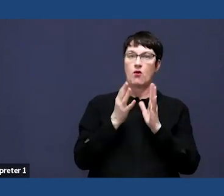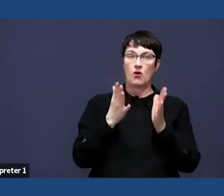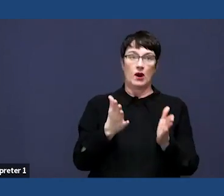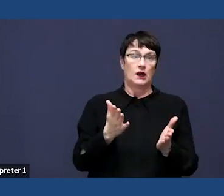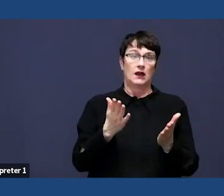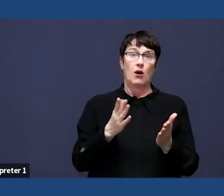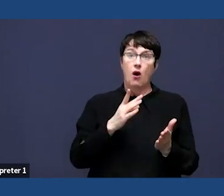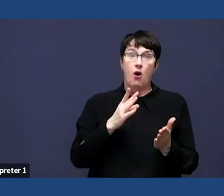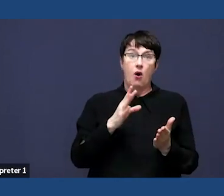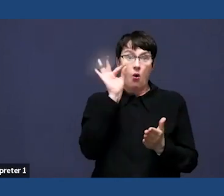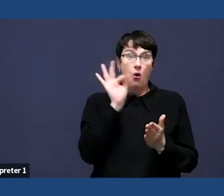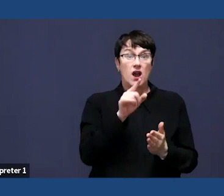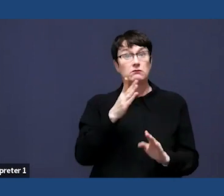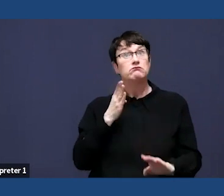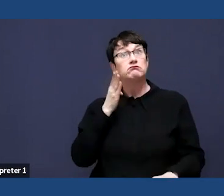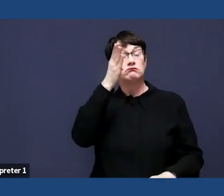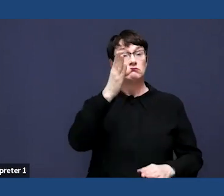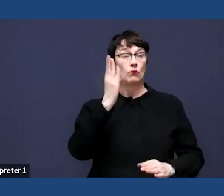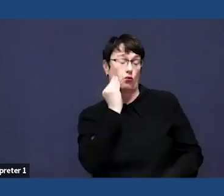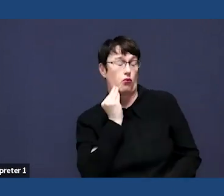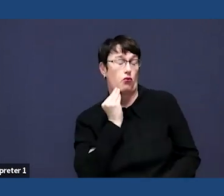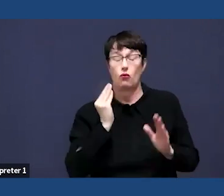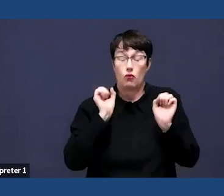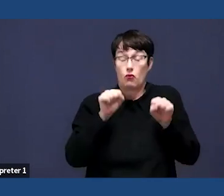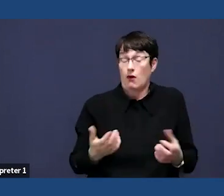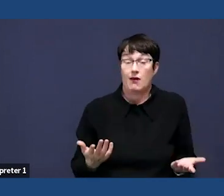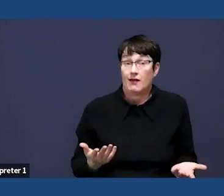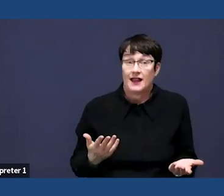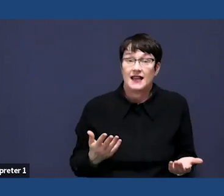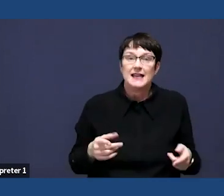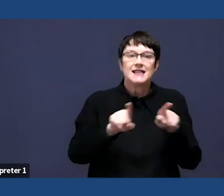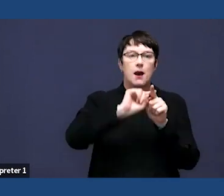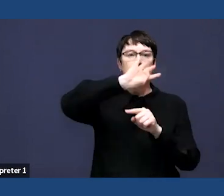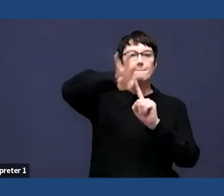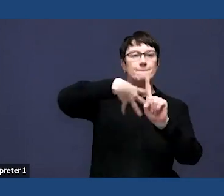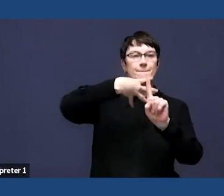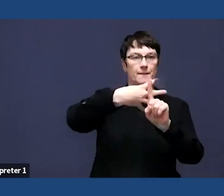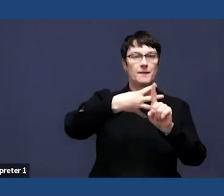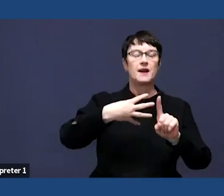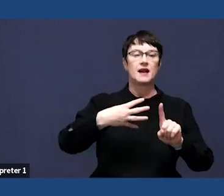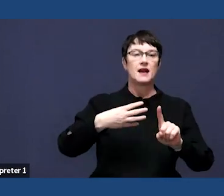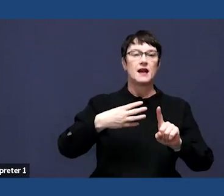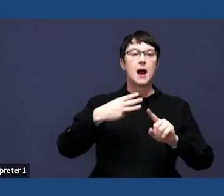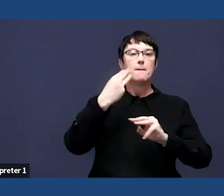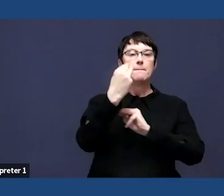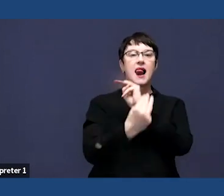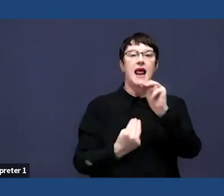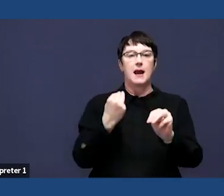For example, the millennium development goals, the original development process here at the